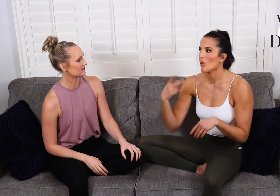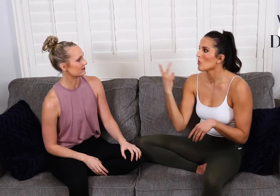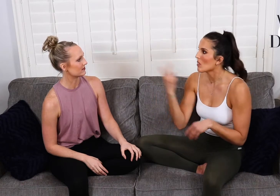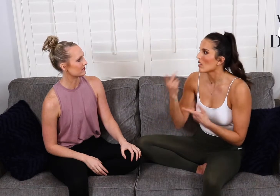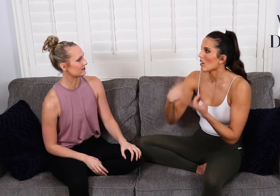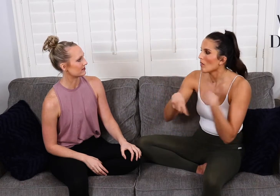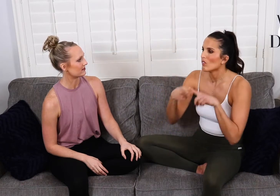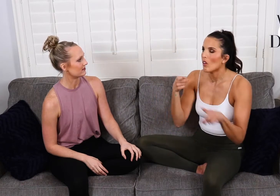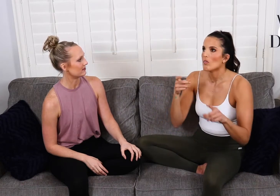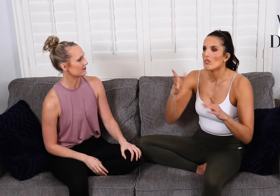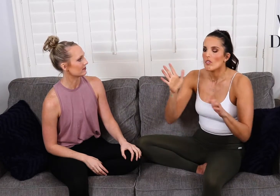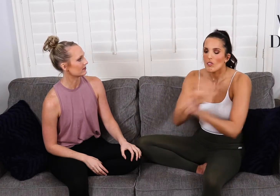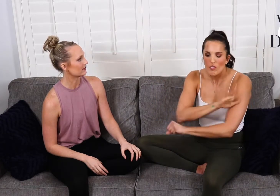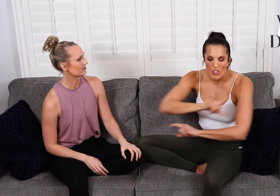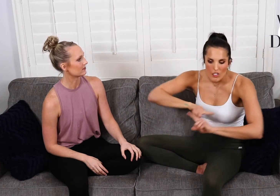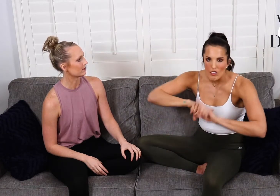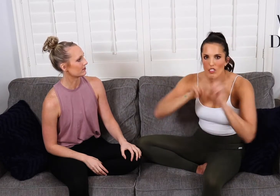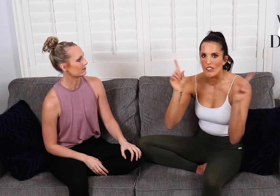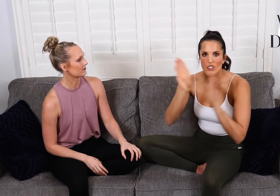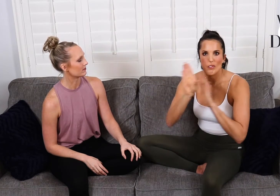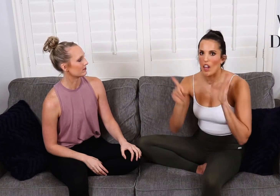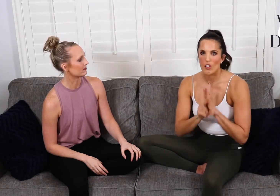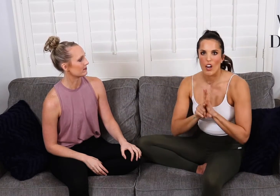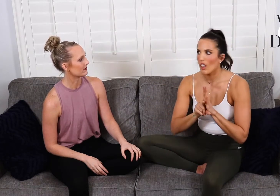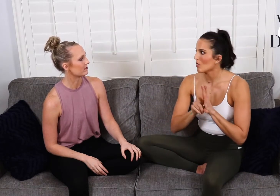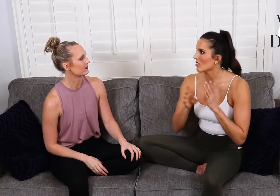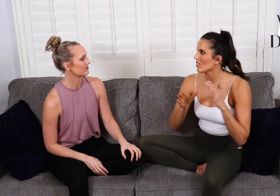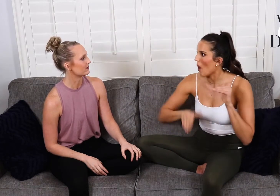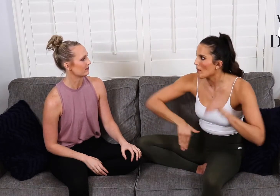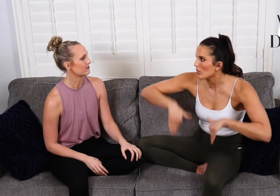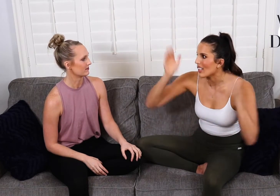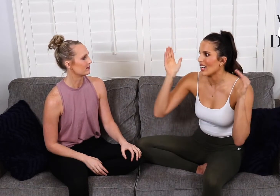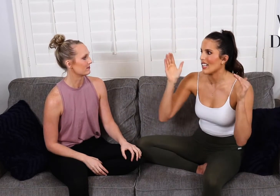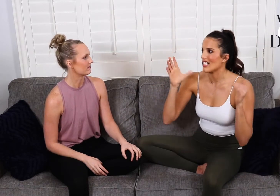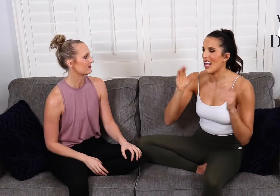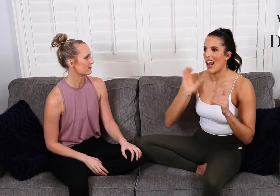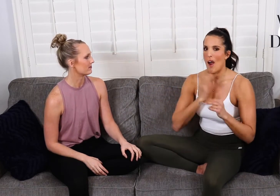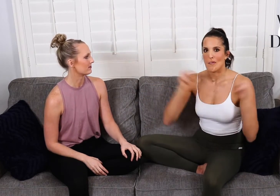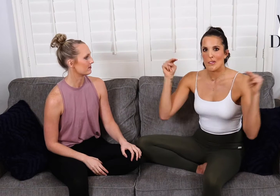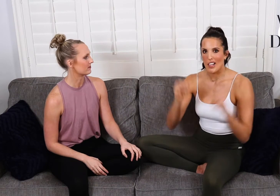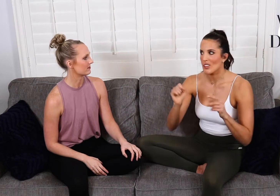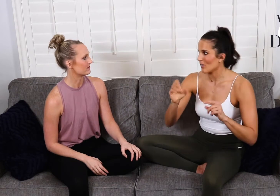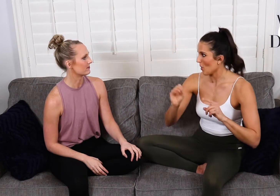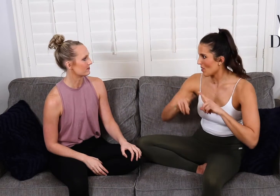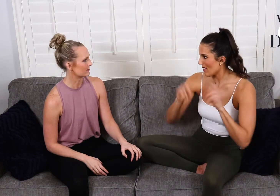other episodes we come from completely different backgrounds and upbringings and our prospectives